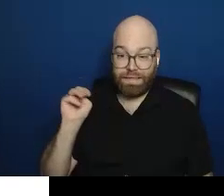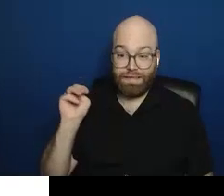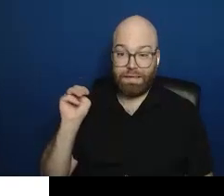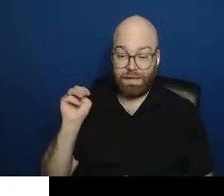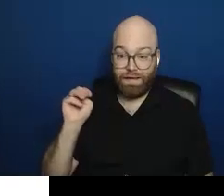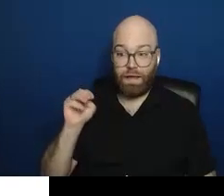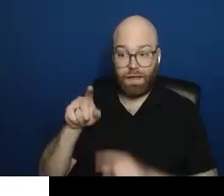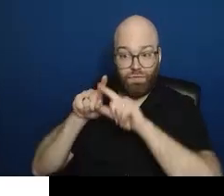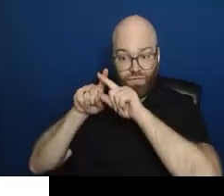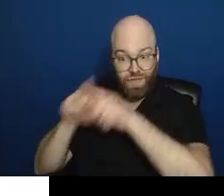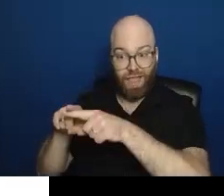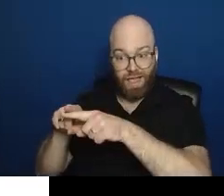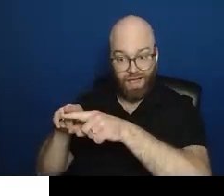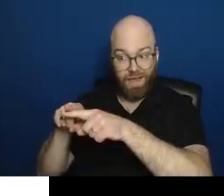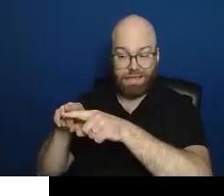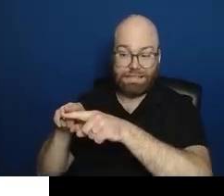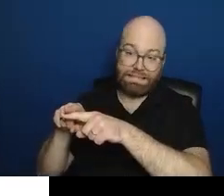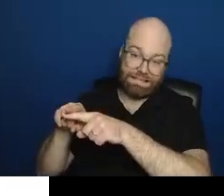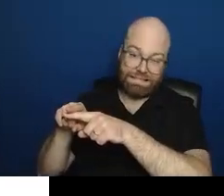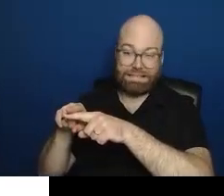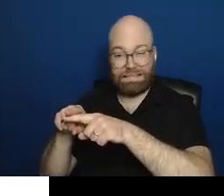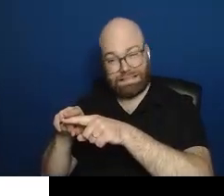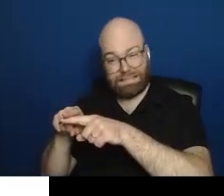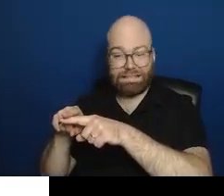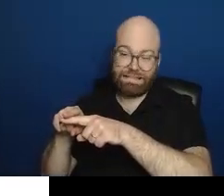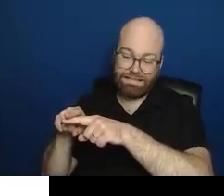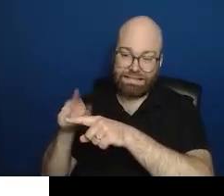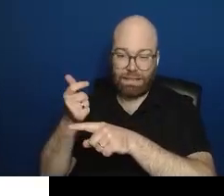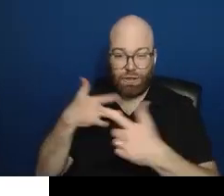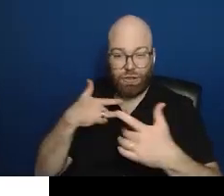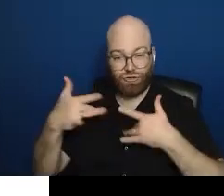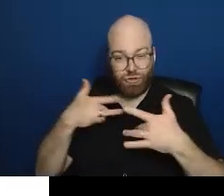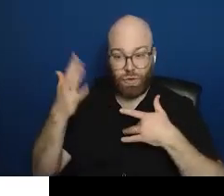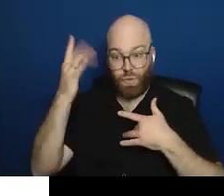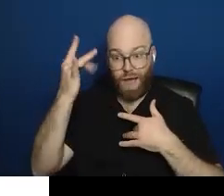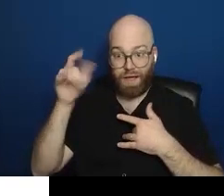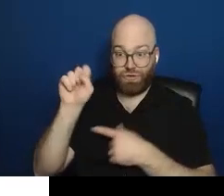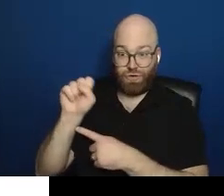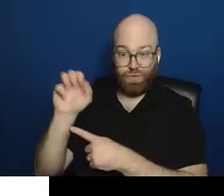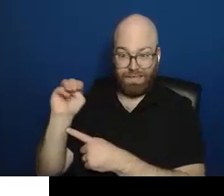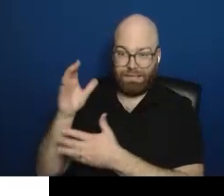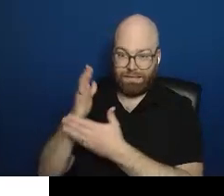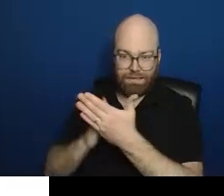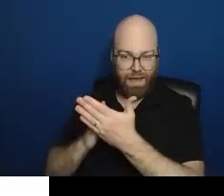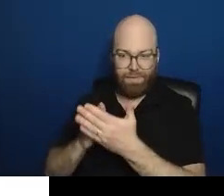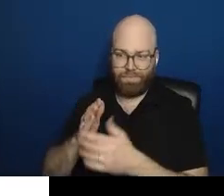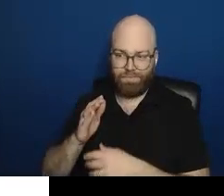because some things, may not be, accurate. So we're not sure